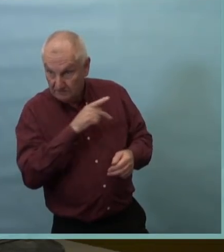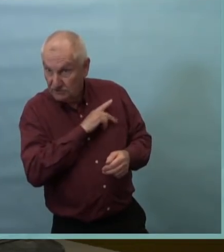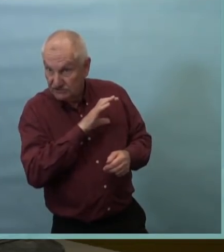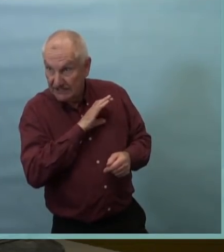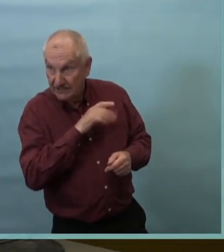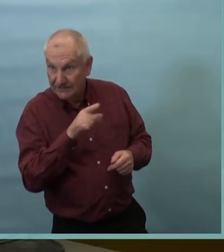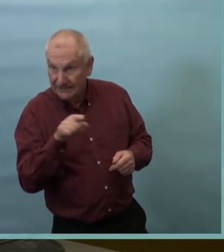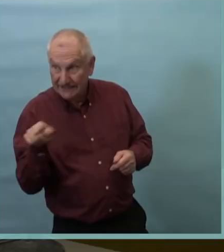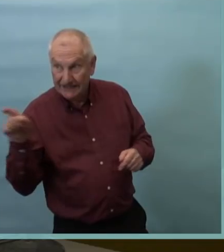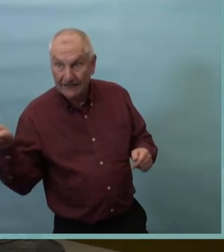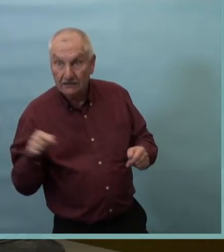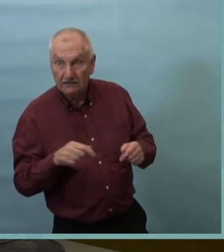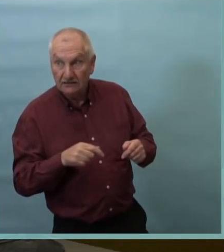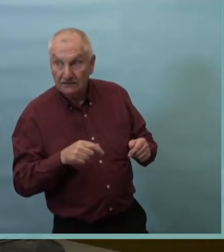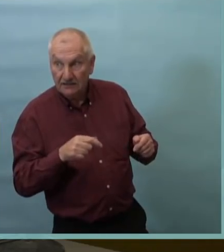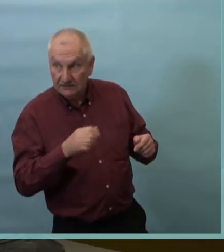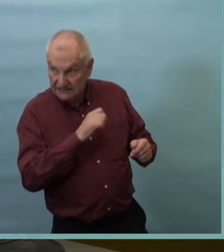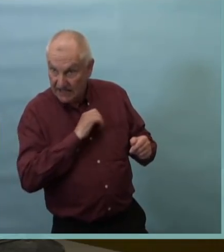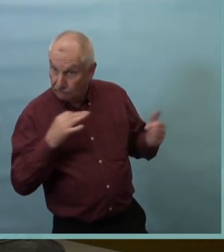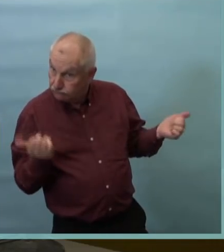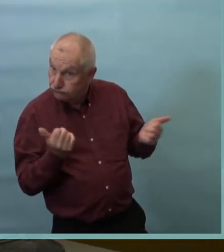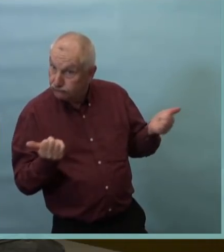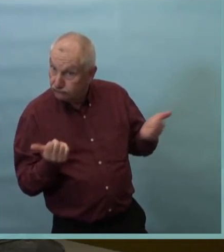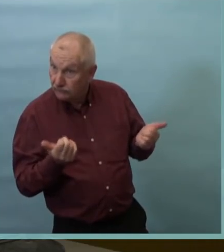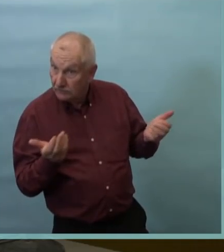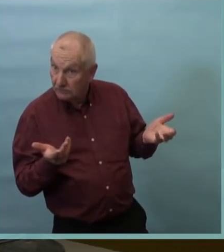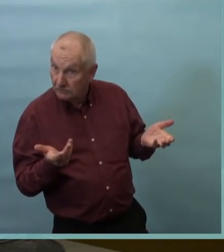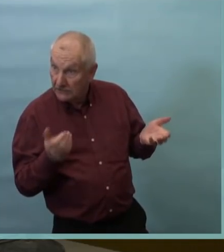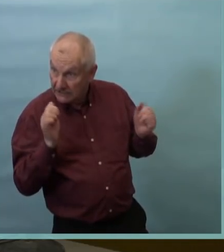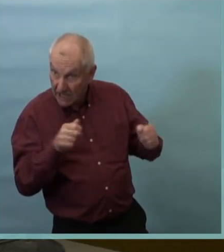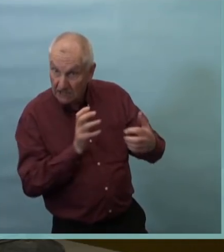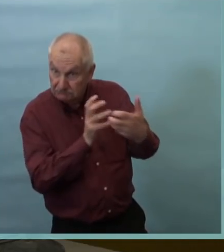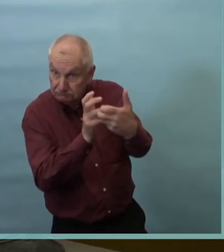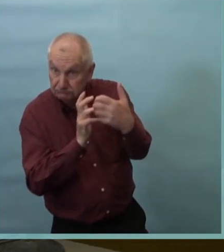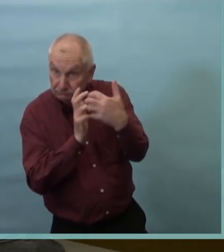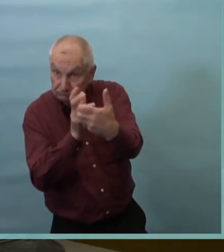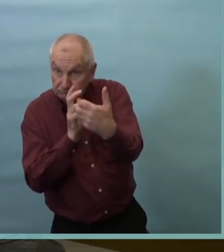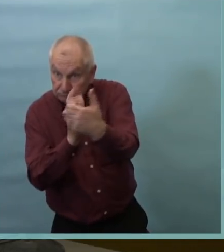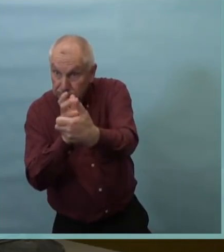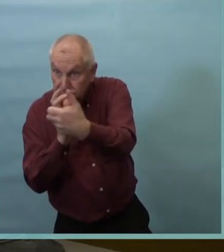for how will you bring in from outside agencies to fill the gap or